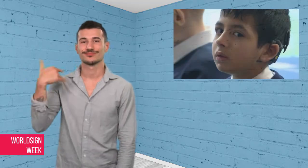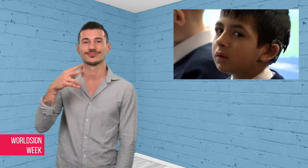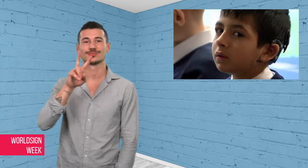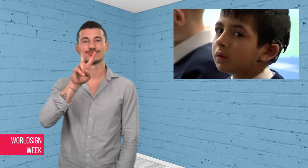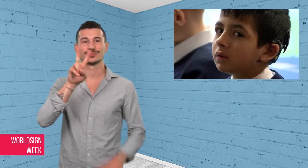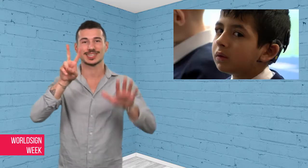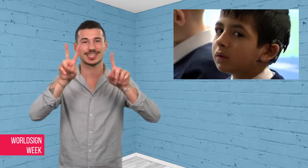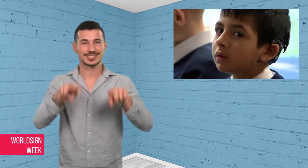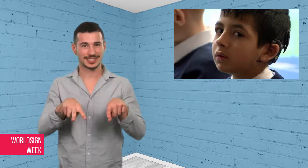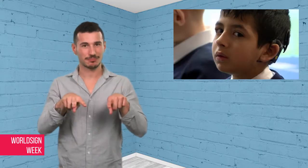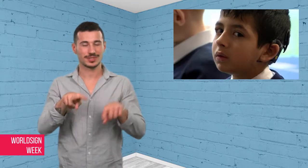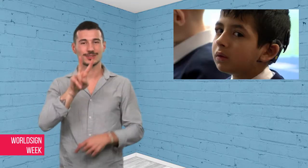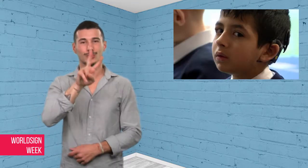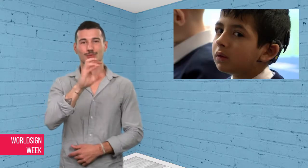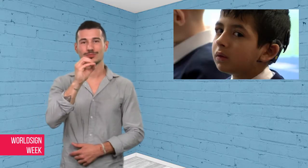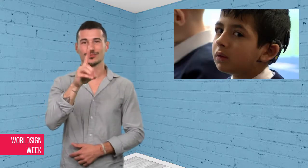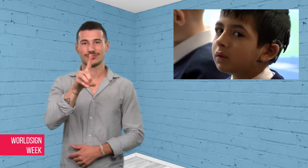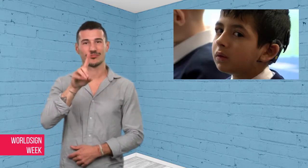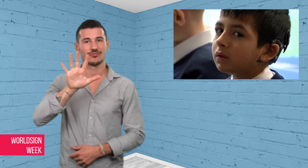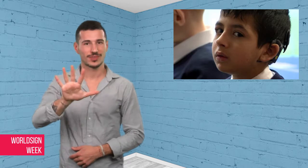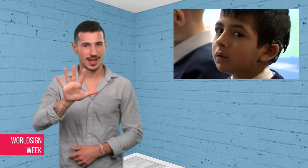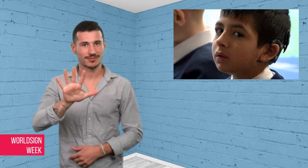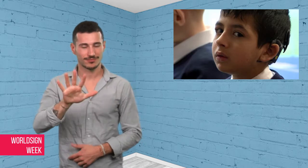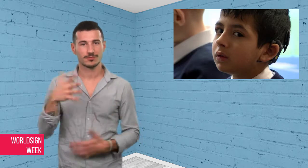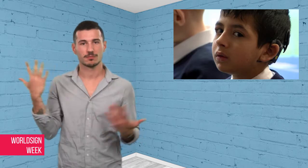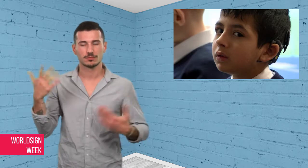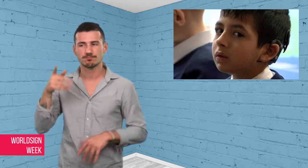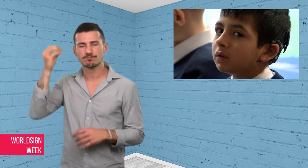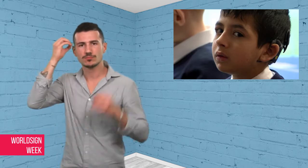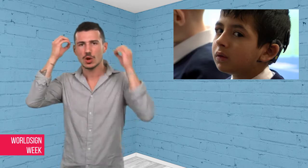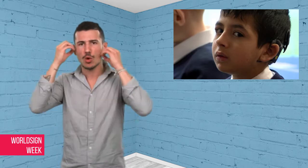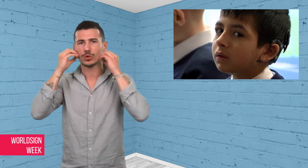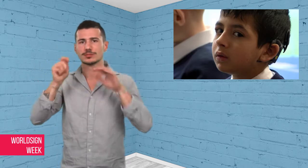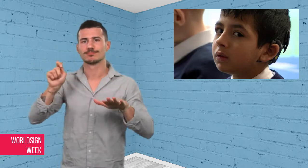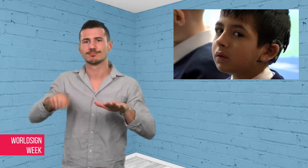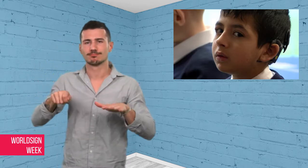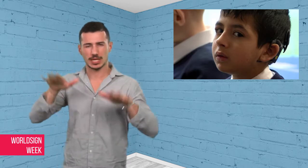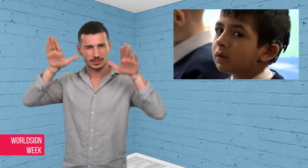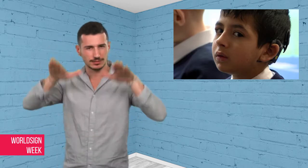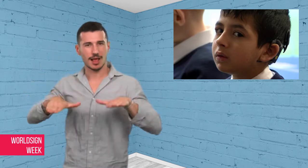In December 2015, there were 38 infanticide cases